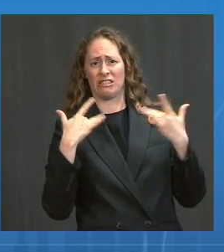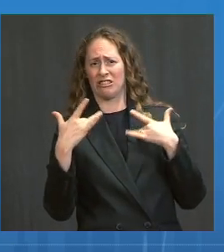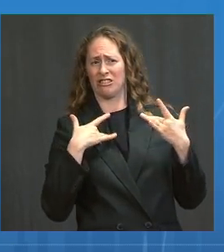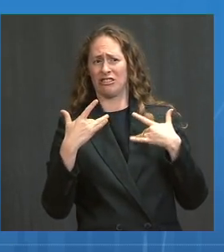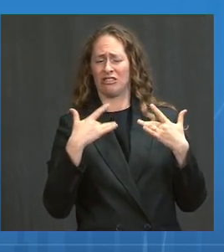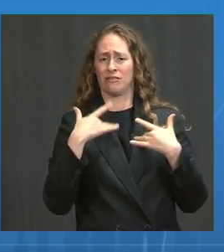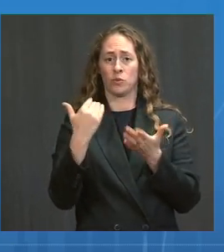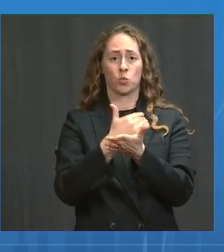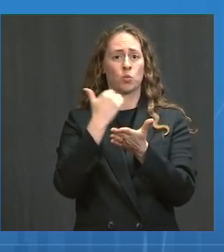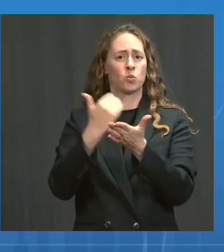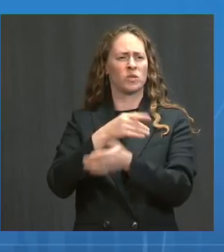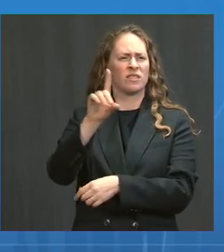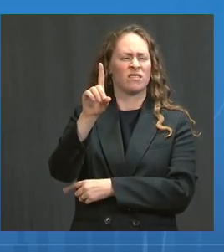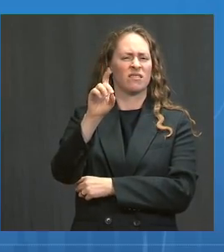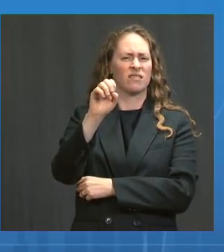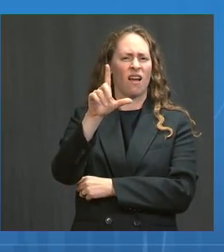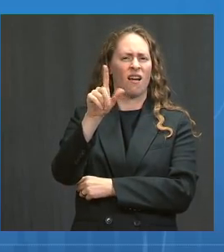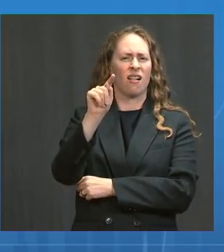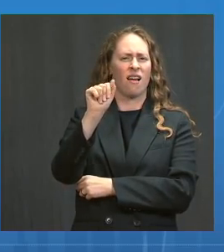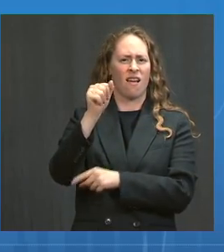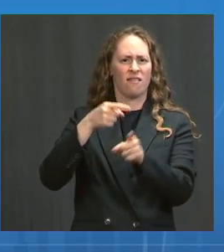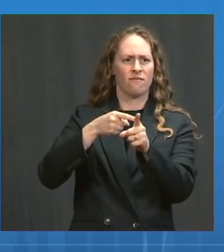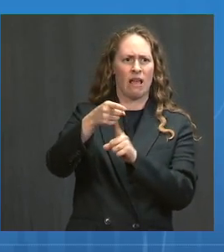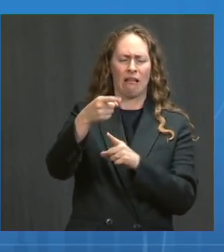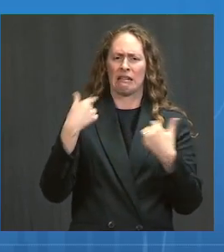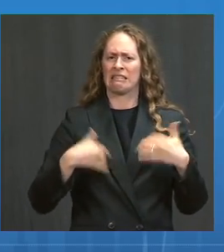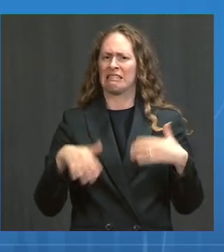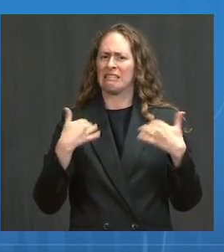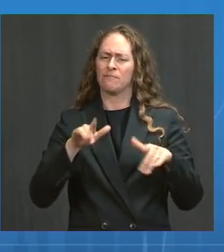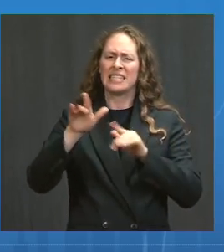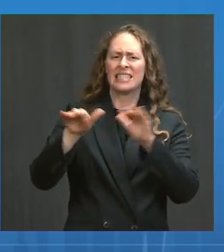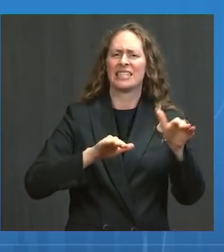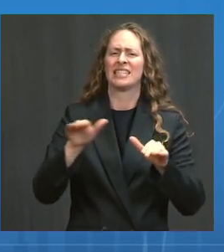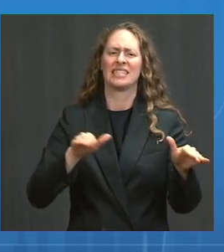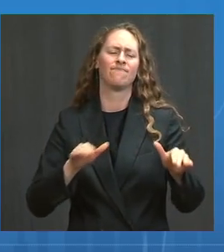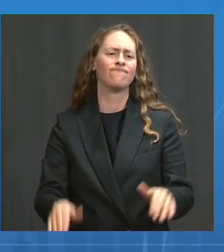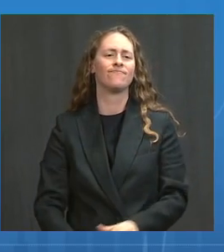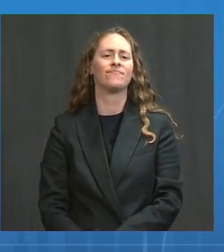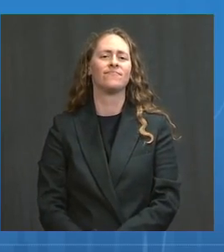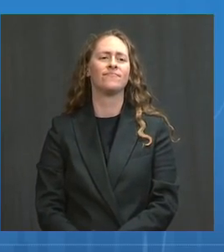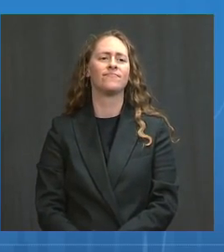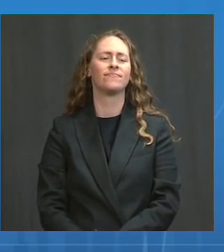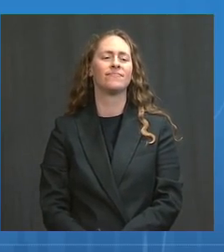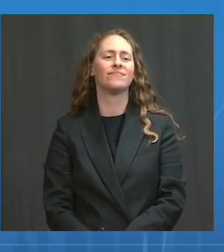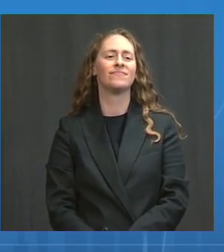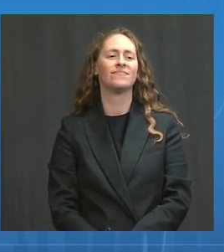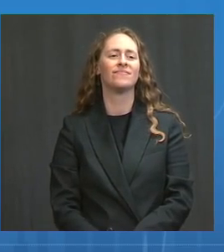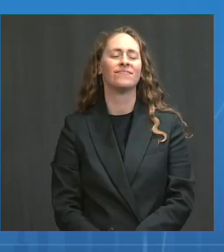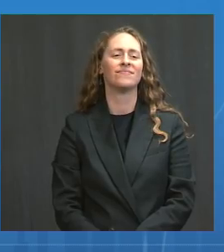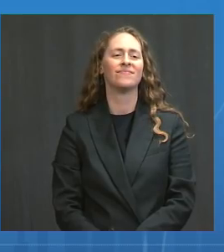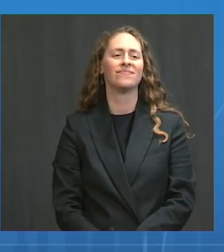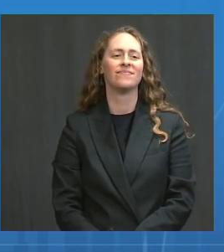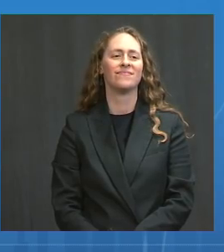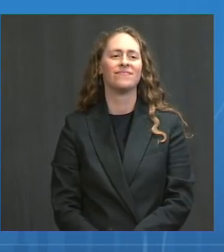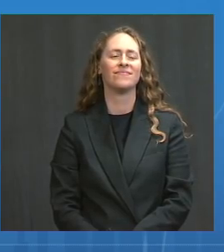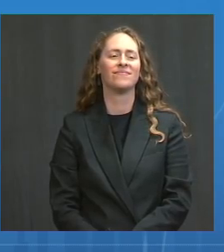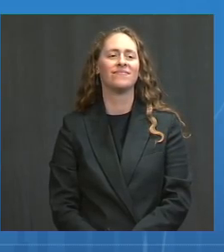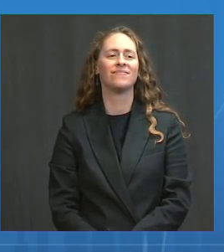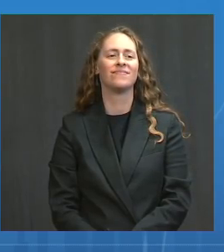As we push to get more Americans vaccinated, we will also continue mobilizing and leading the effort to vaccinate the world.